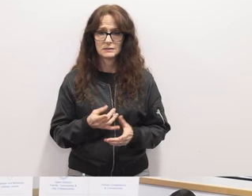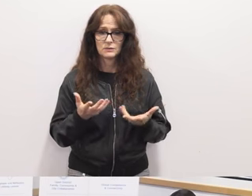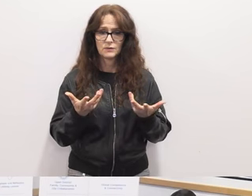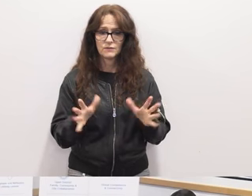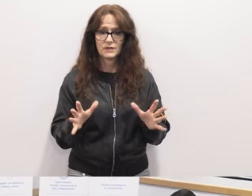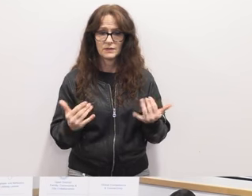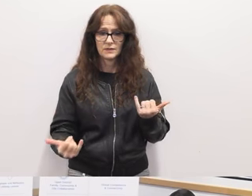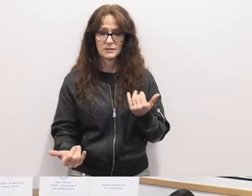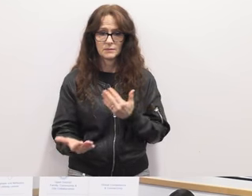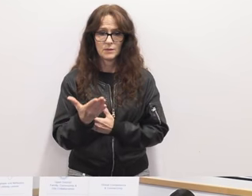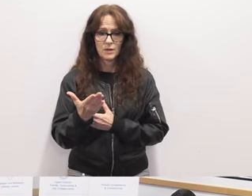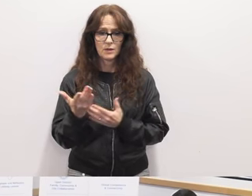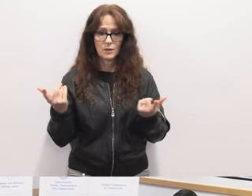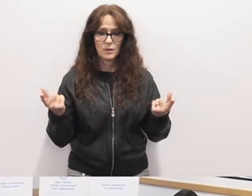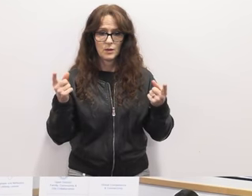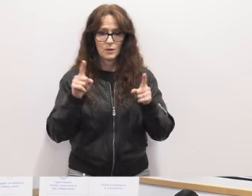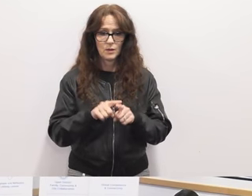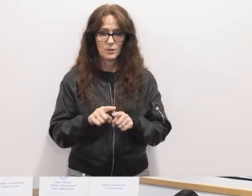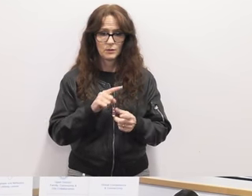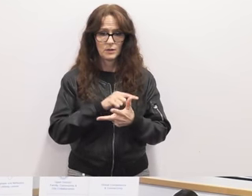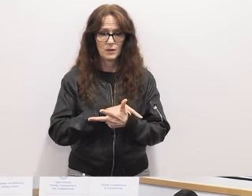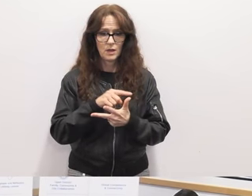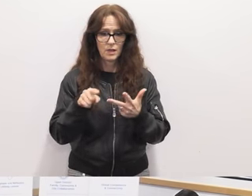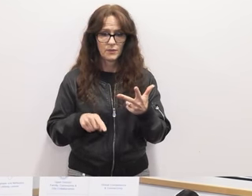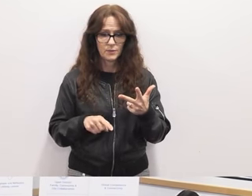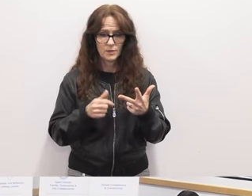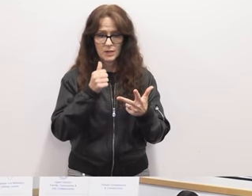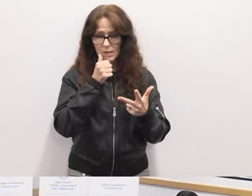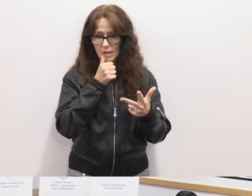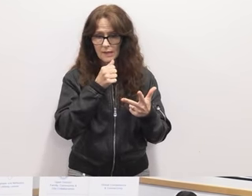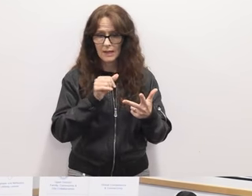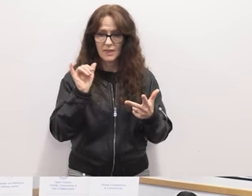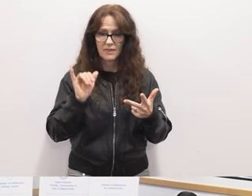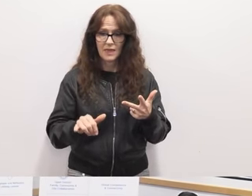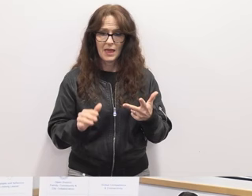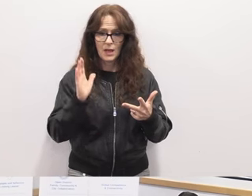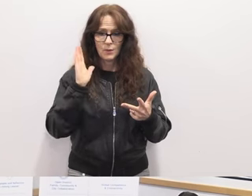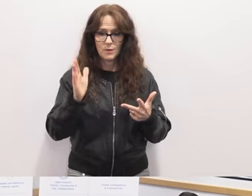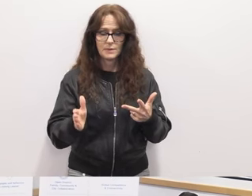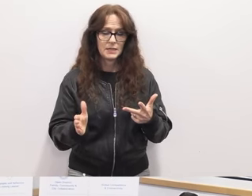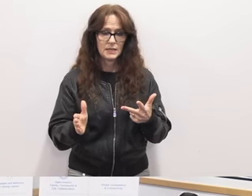with consensus on three goals. That would be, I think the only way